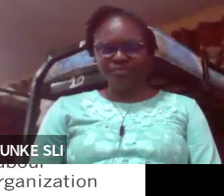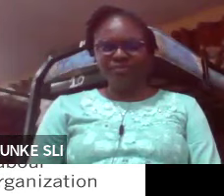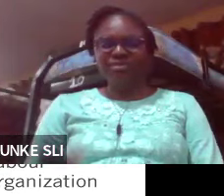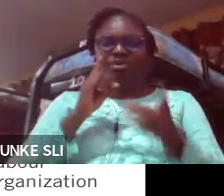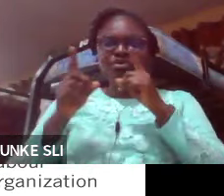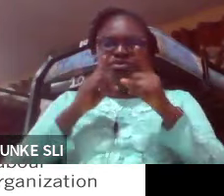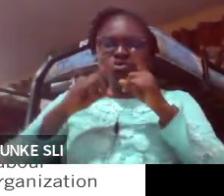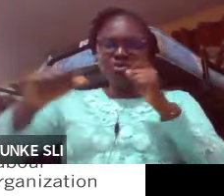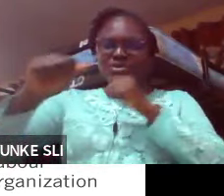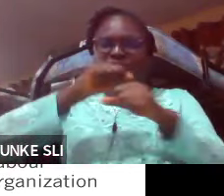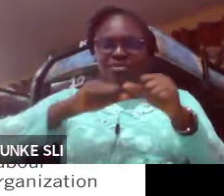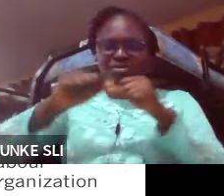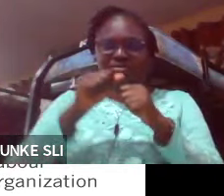Dotun Akinseinde: if you need 0, you want to say something.